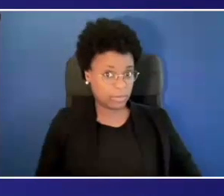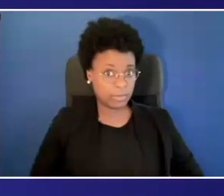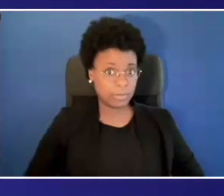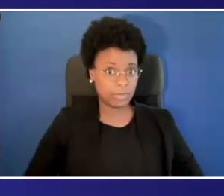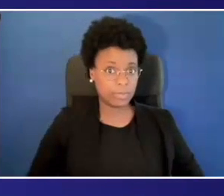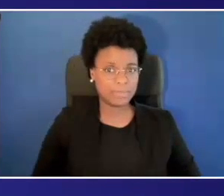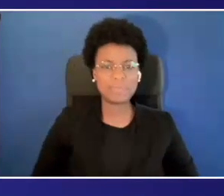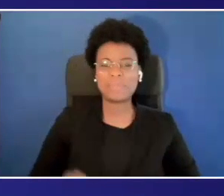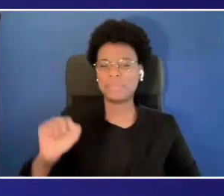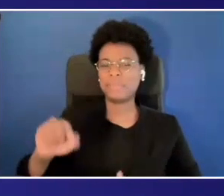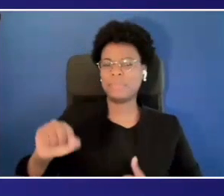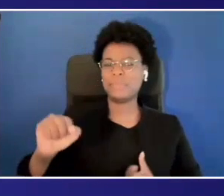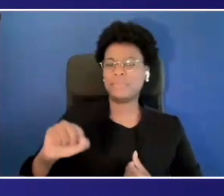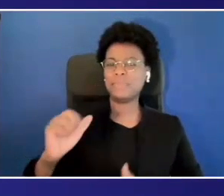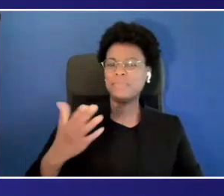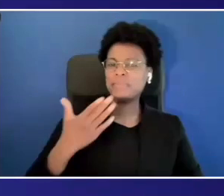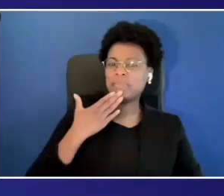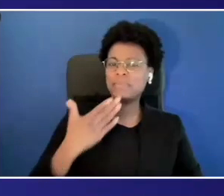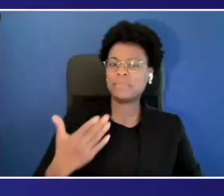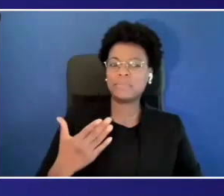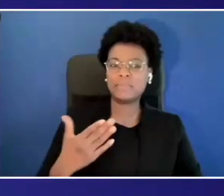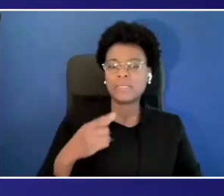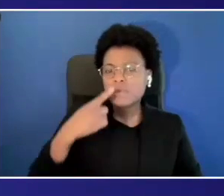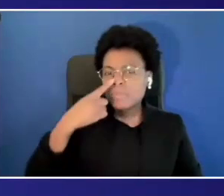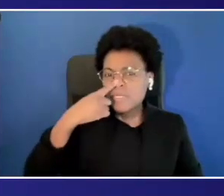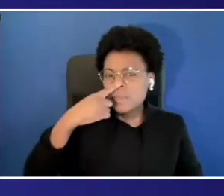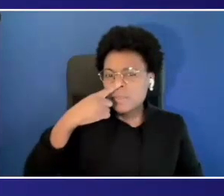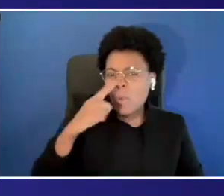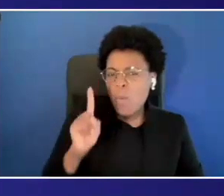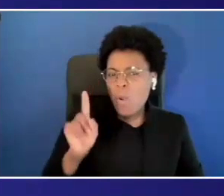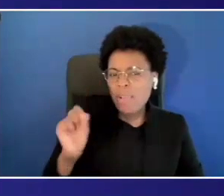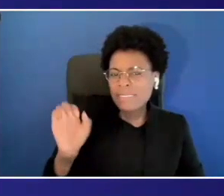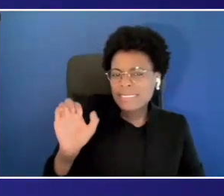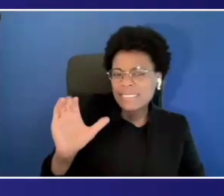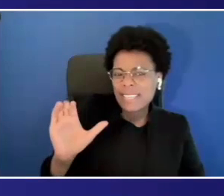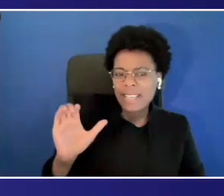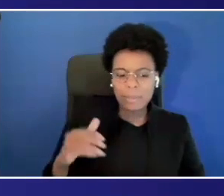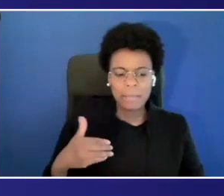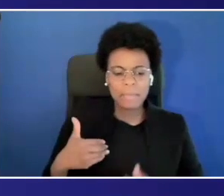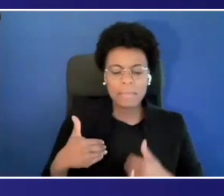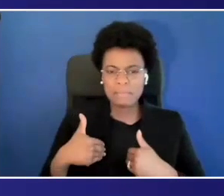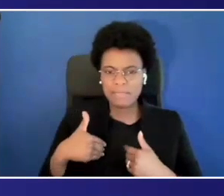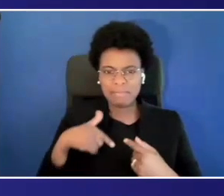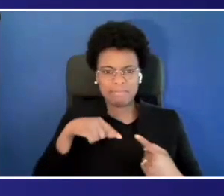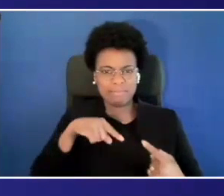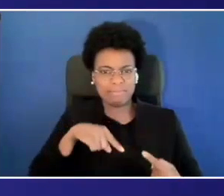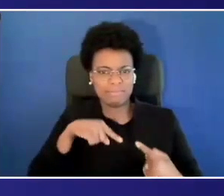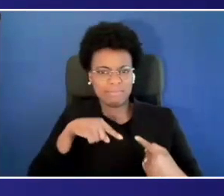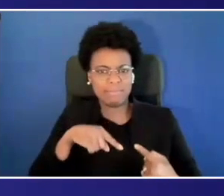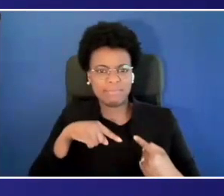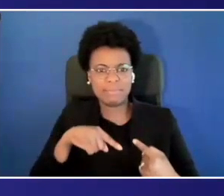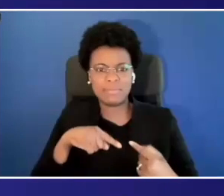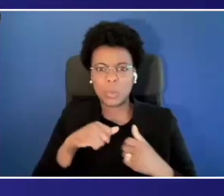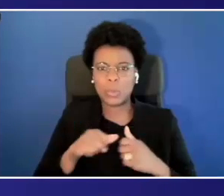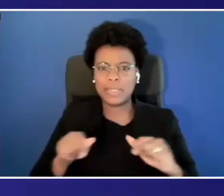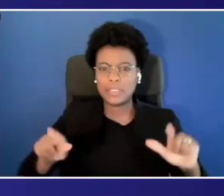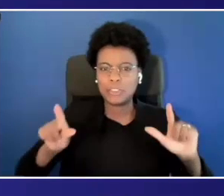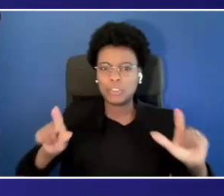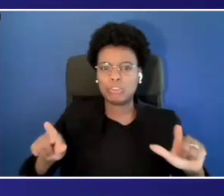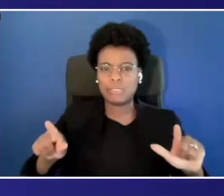Yes, I am. Thank you so much. If you'll give me one second, however, I'm having a bit of a difficulty trying to get my screen to load.